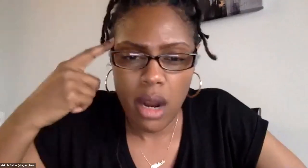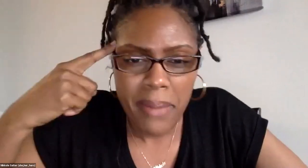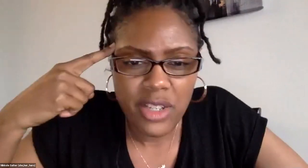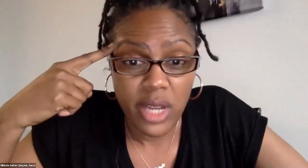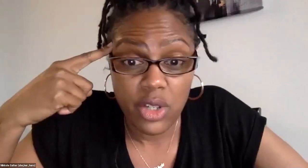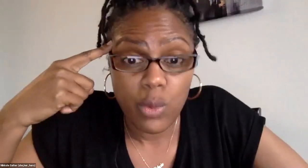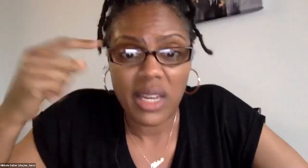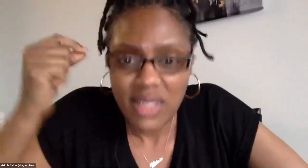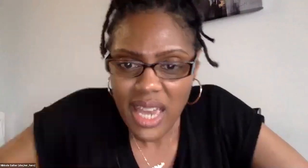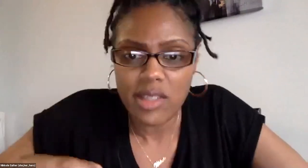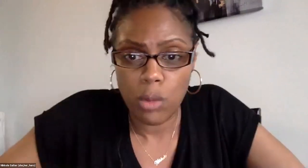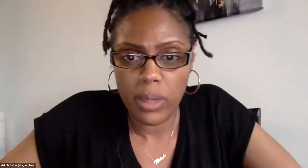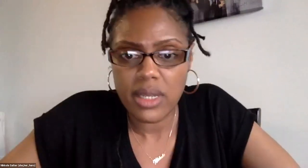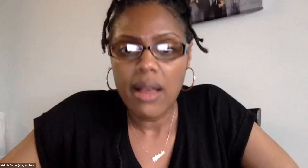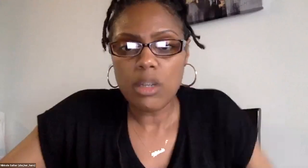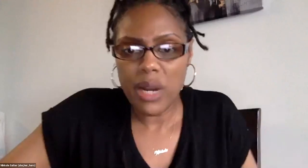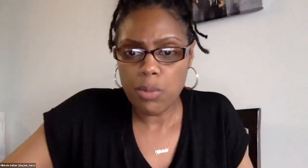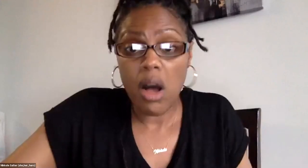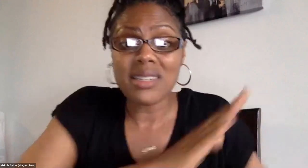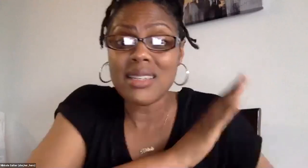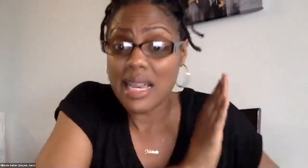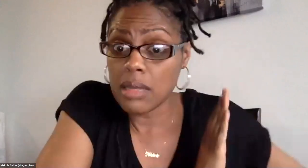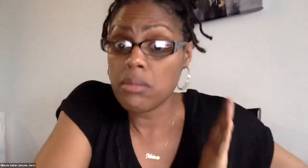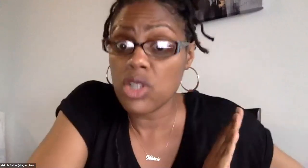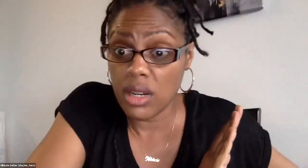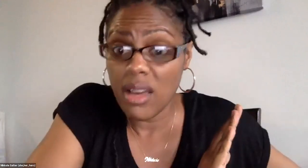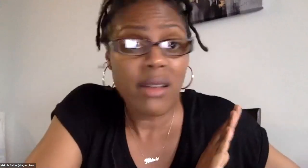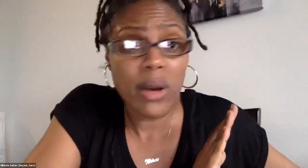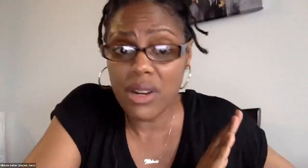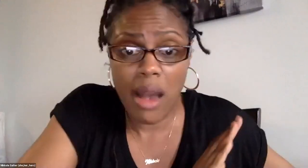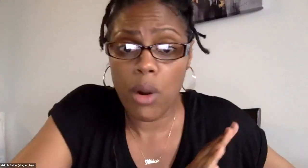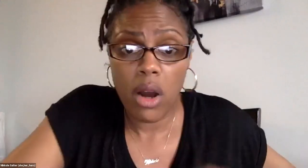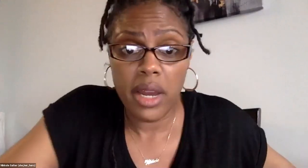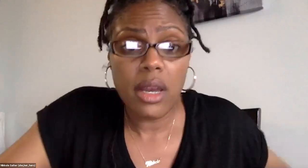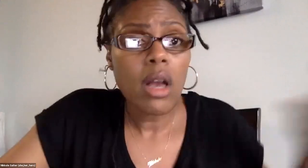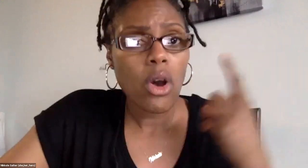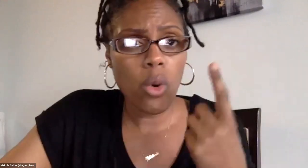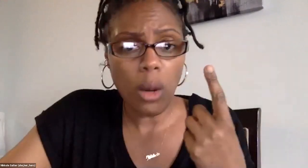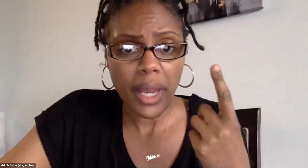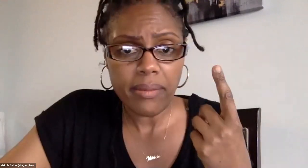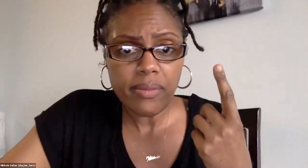in our imaginations, we can take this moment to press pause to assess the mission and whether or not we're on it. Who are we?